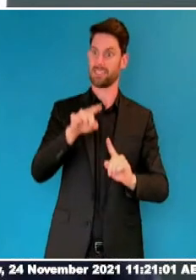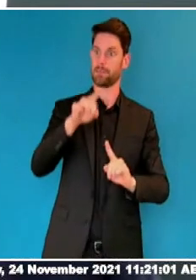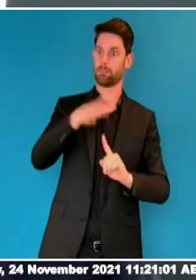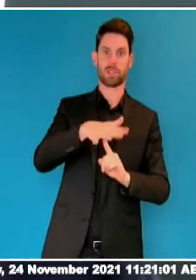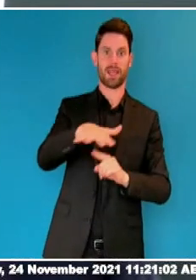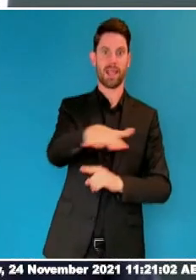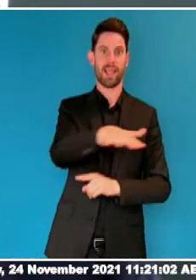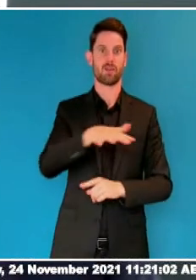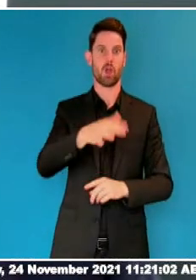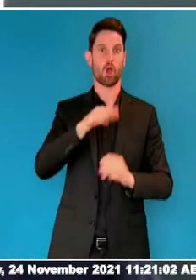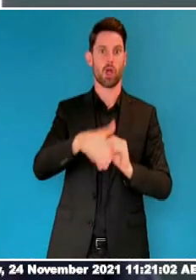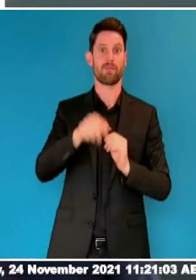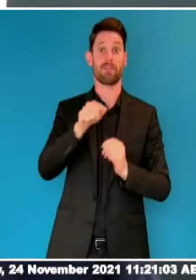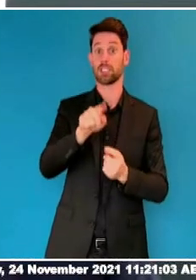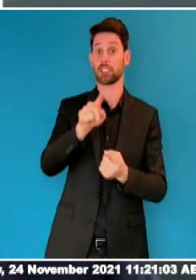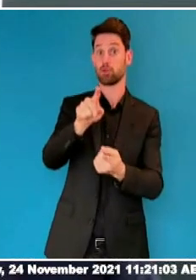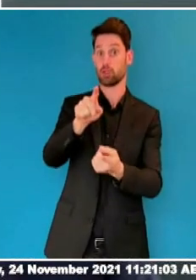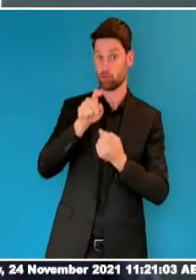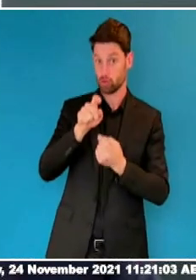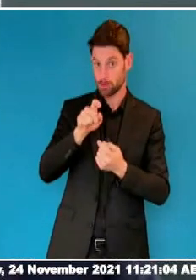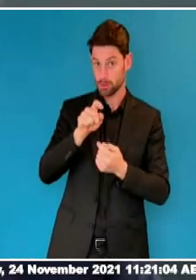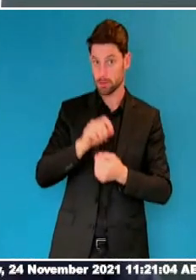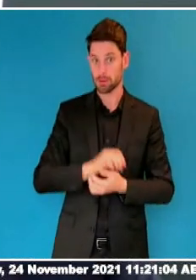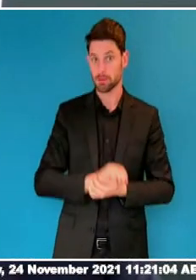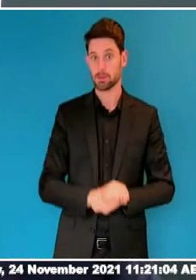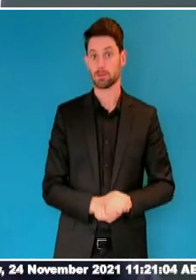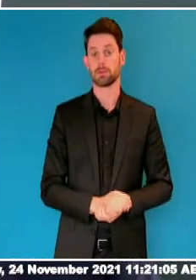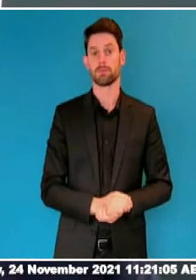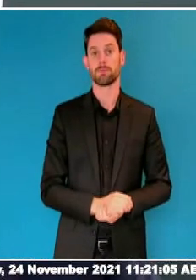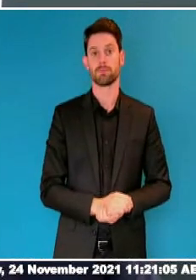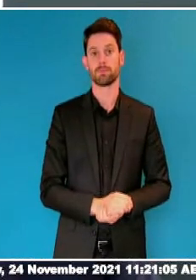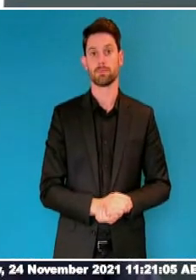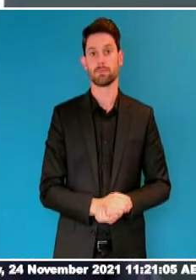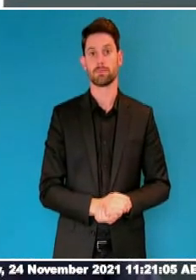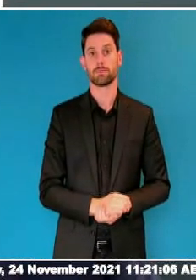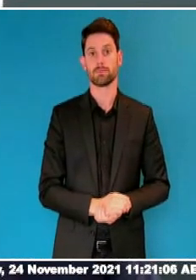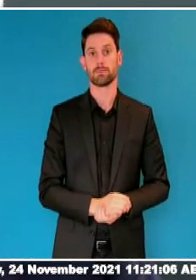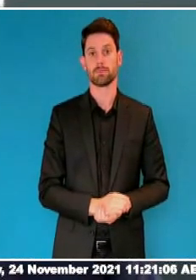Referring specifically to the question, it says "Some of the key responsibilities that